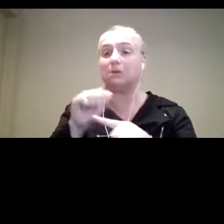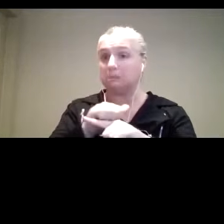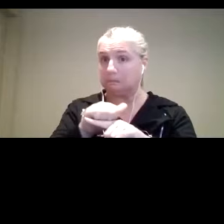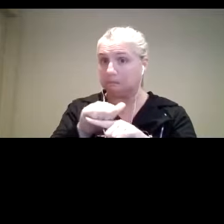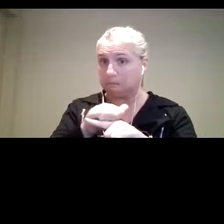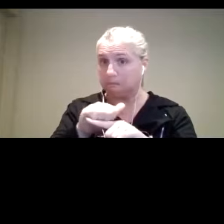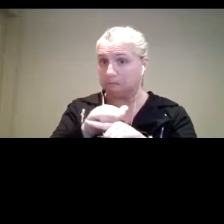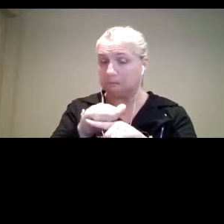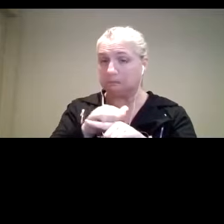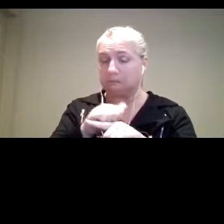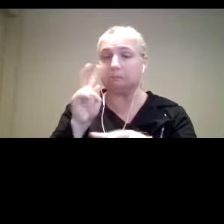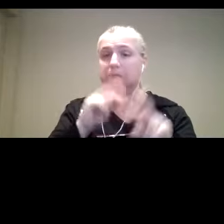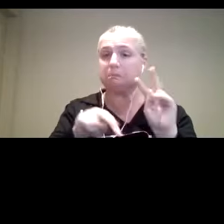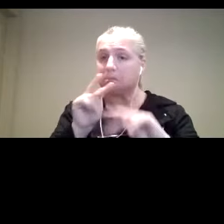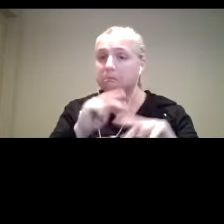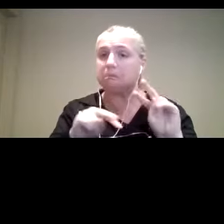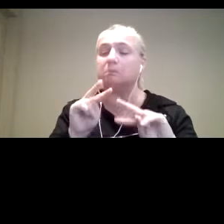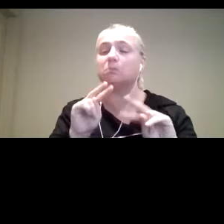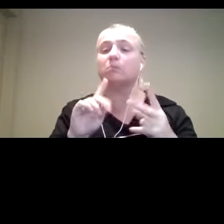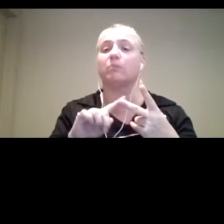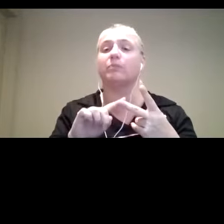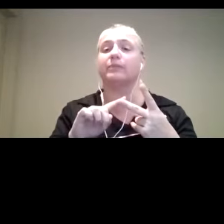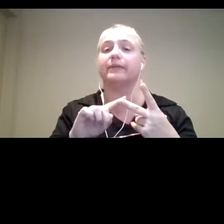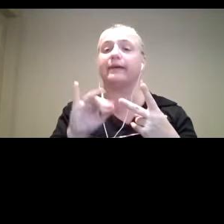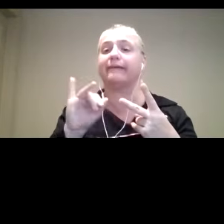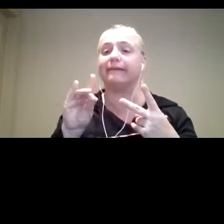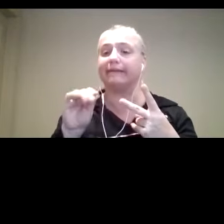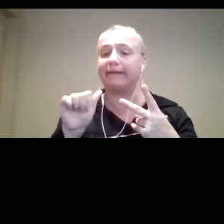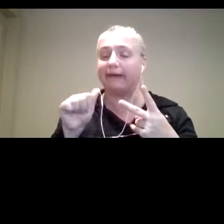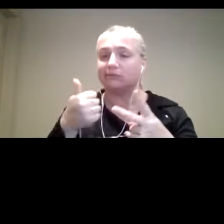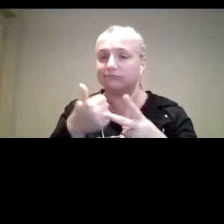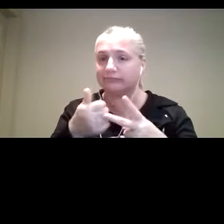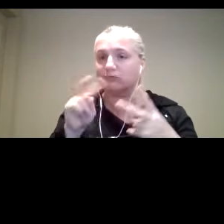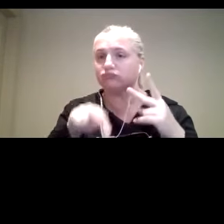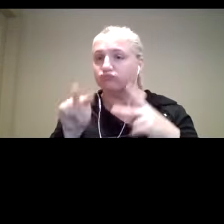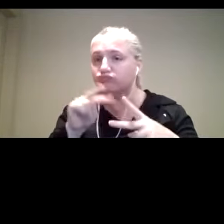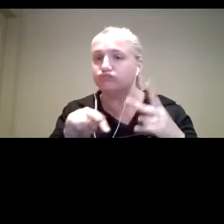looked at the IDEA and proposed a model